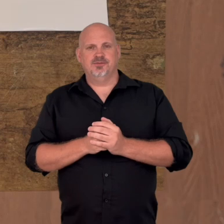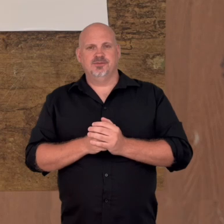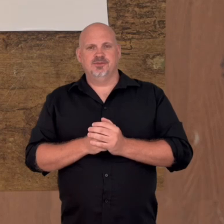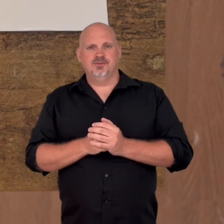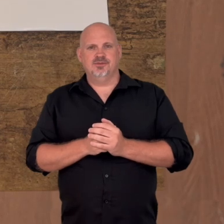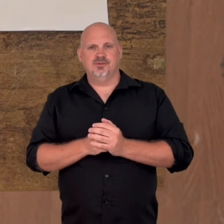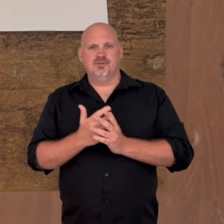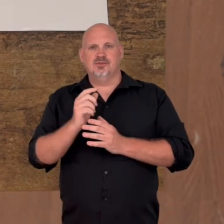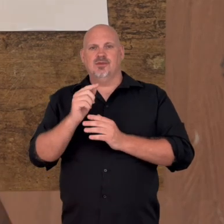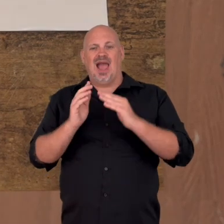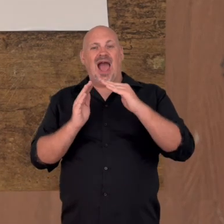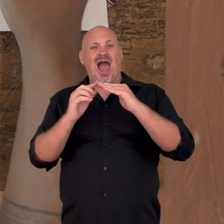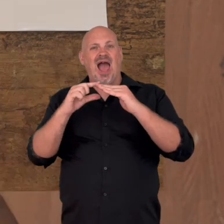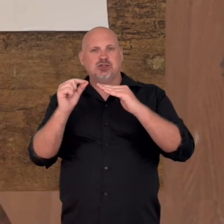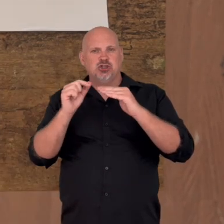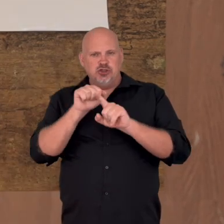the light kind of still continues from there